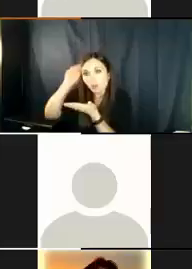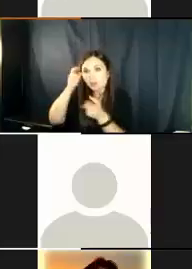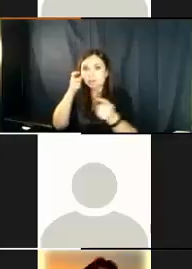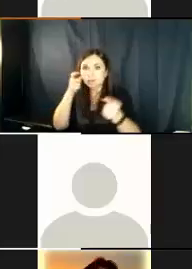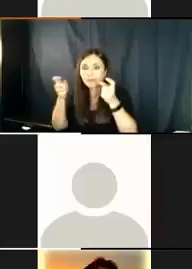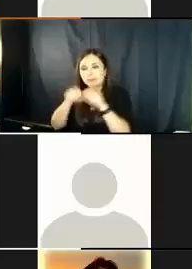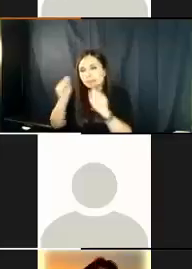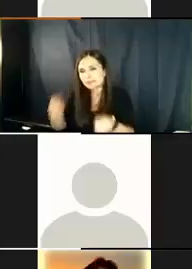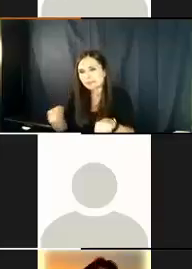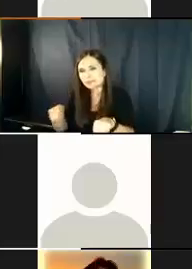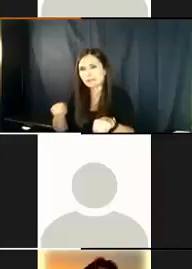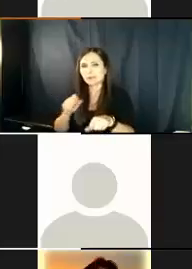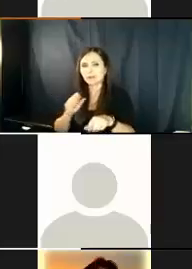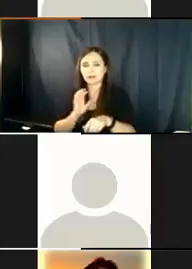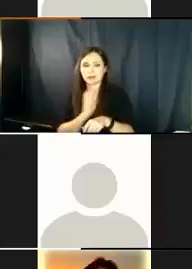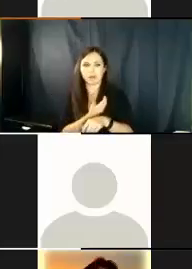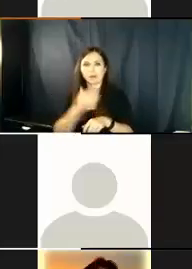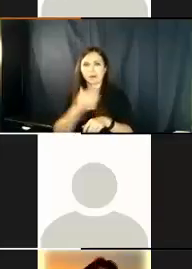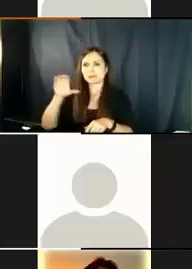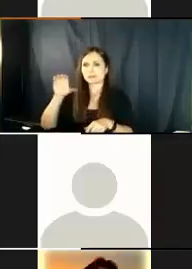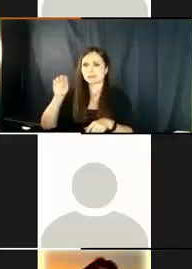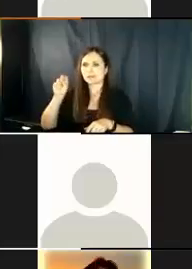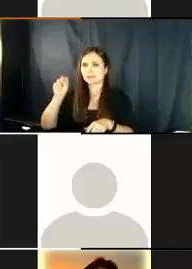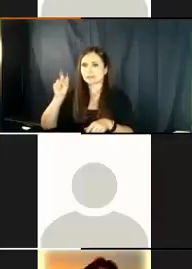In our case that would be Canvas.